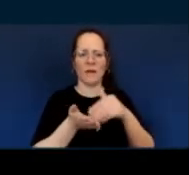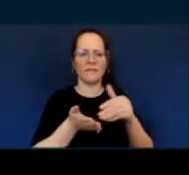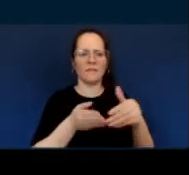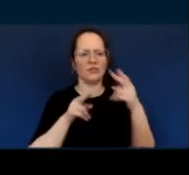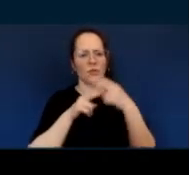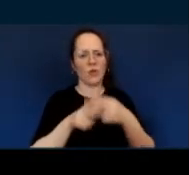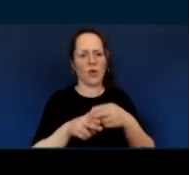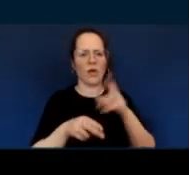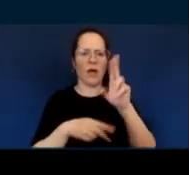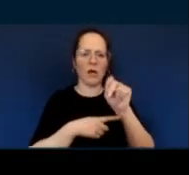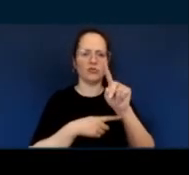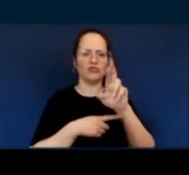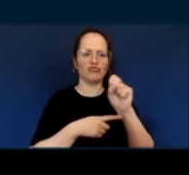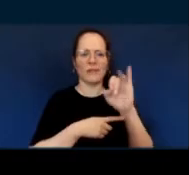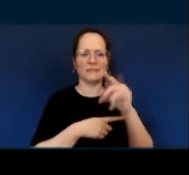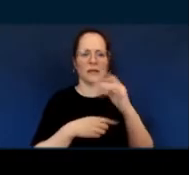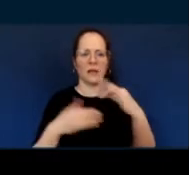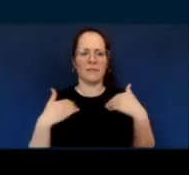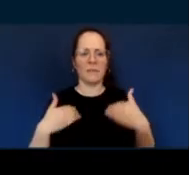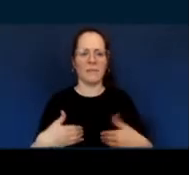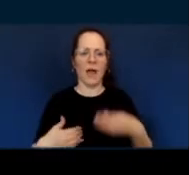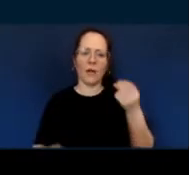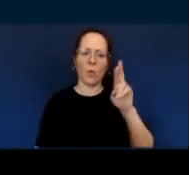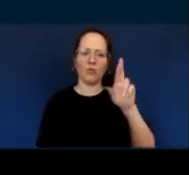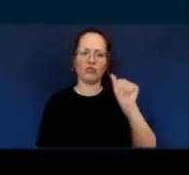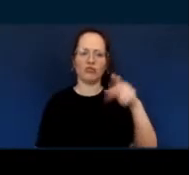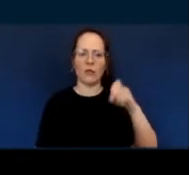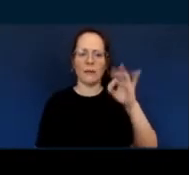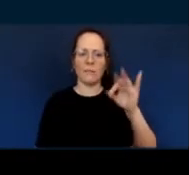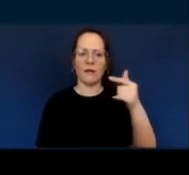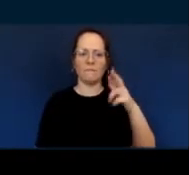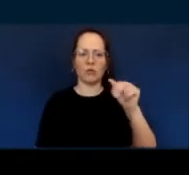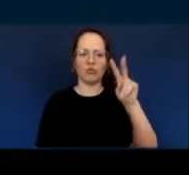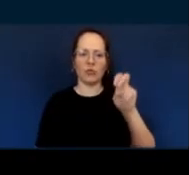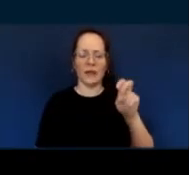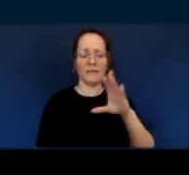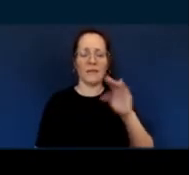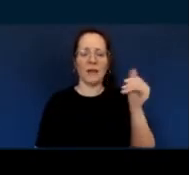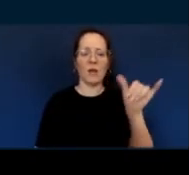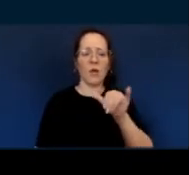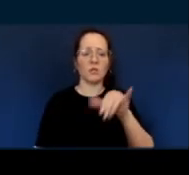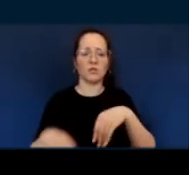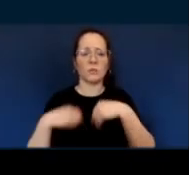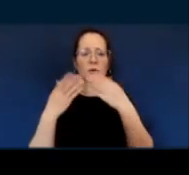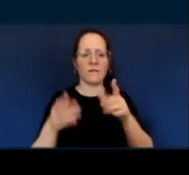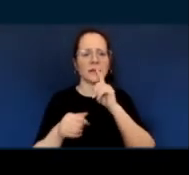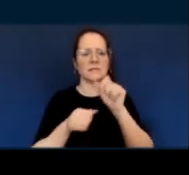OF THE BODY OR A RAPE OF THE GRAVE. IT'S ALSO PROVIDED A LEGITIMATE DOMAIN IN WHICH MALE AND FEMALE